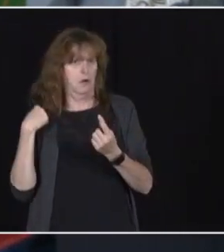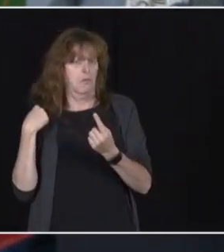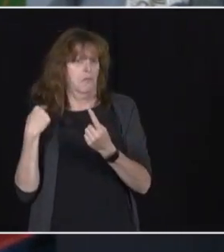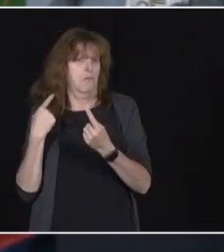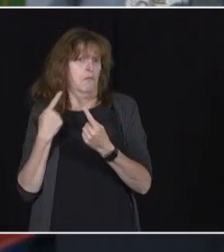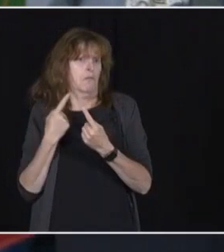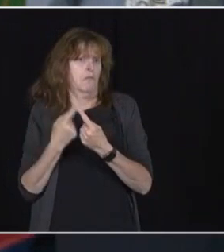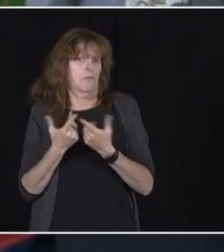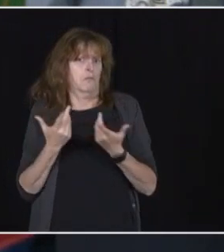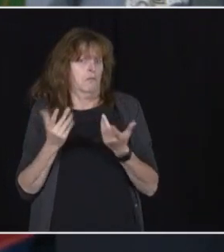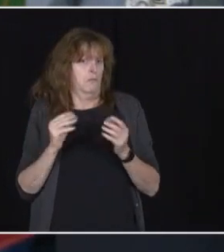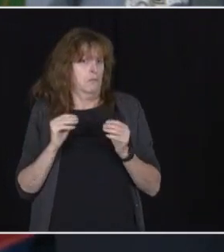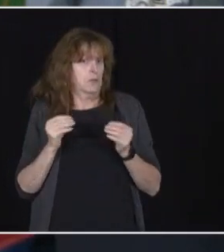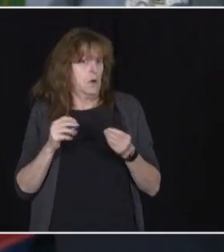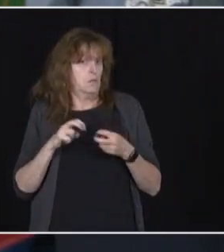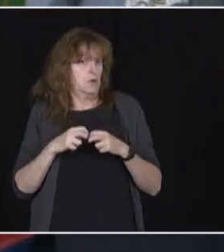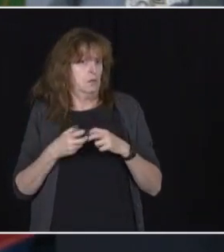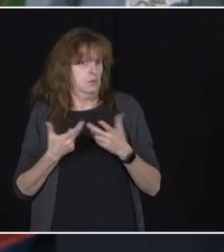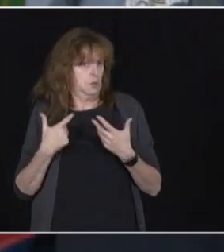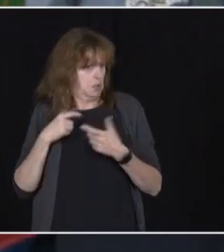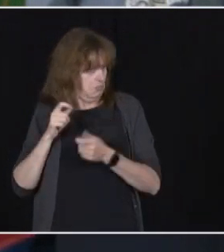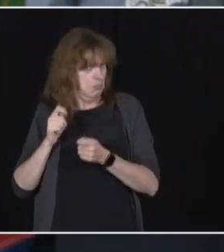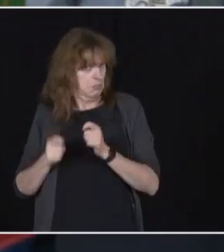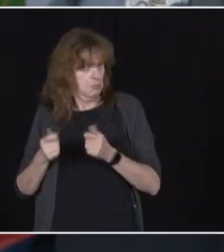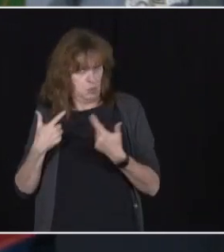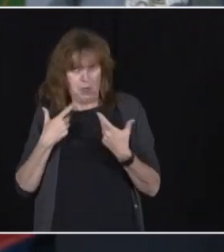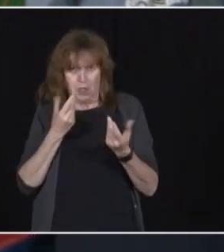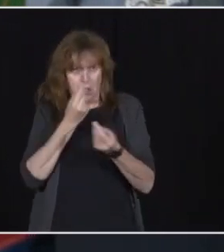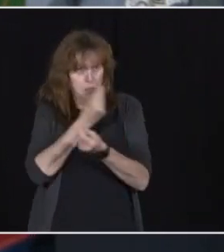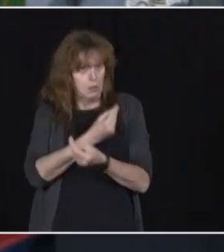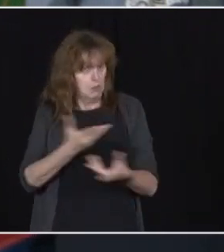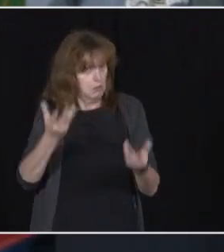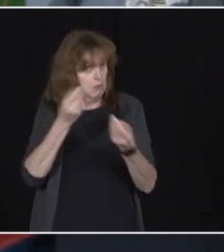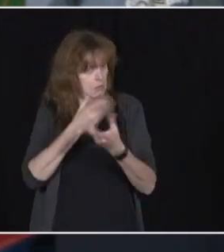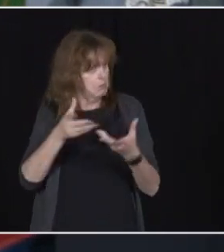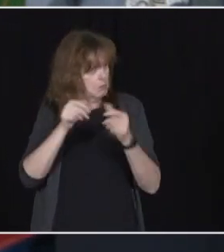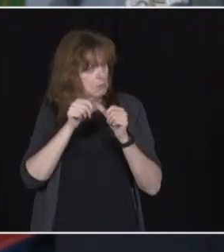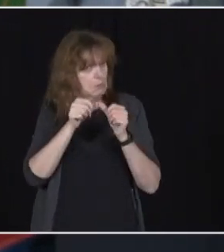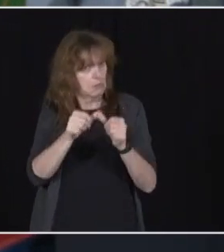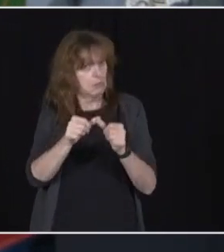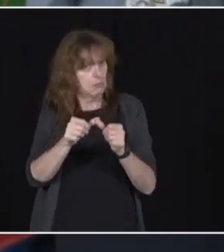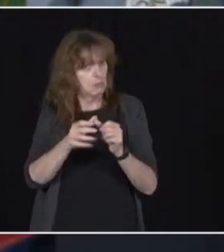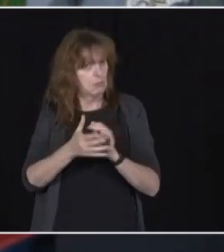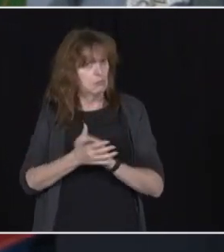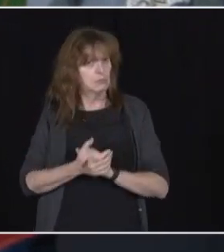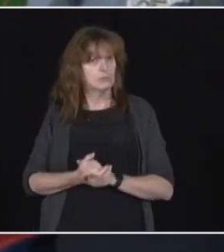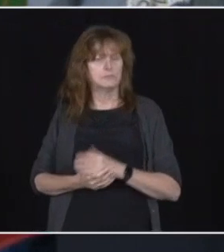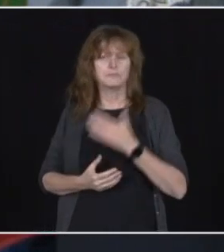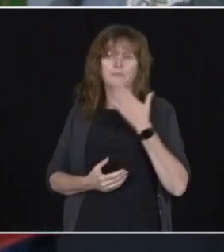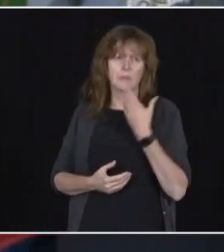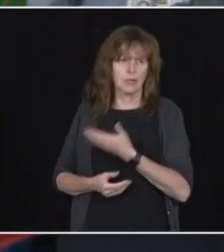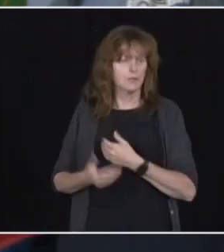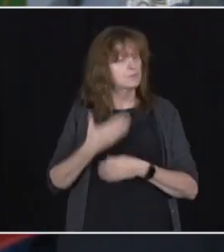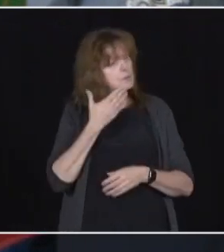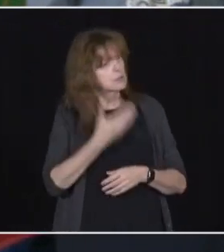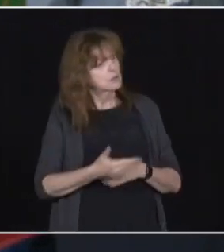well, we have been pretty transparent all the way through this. So, we have no problem. Anything that is put out there, people will know